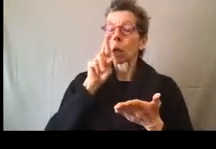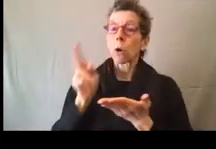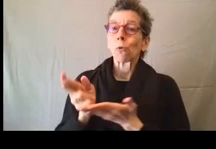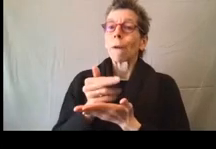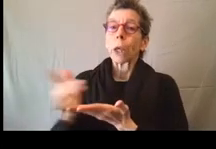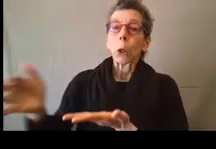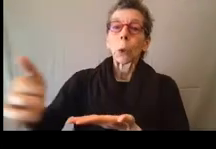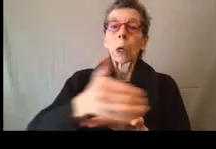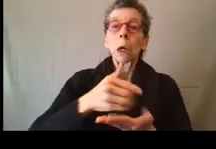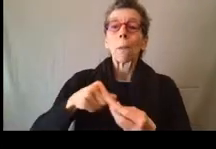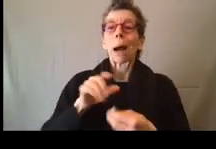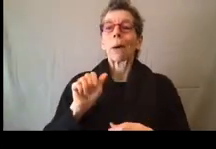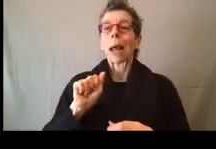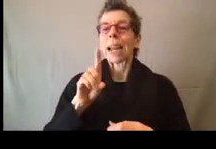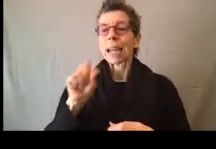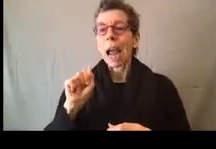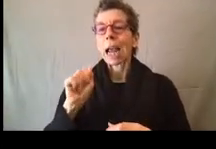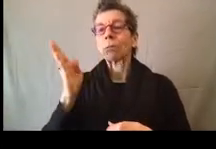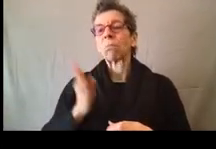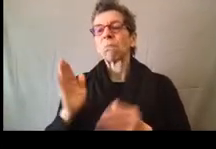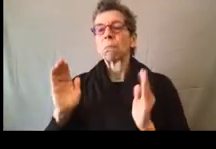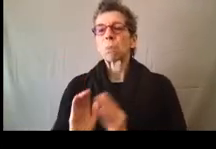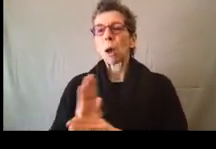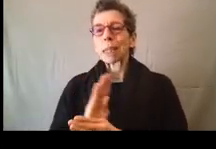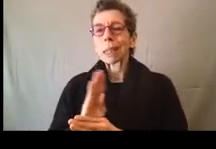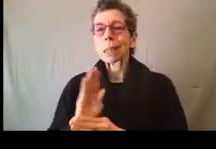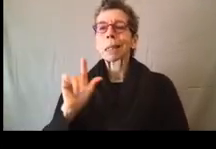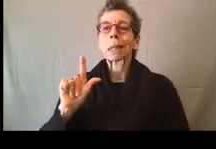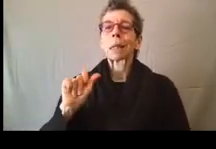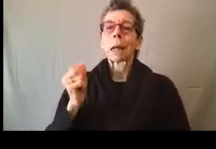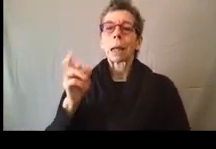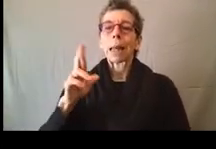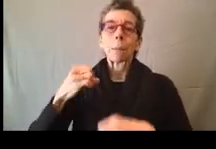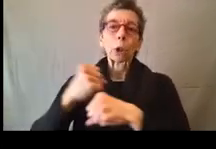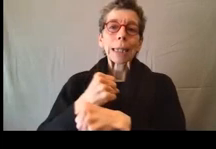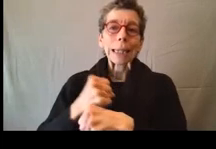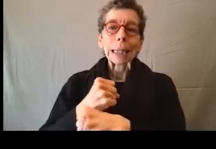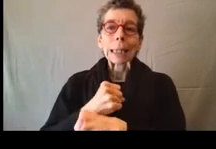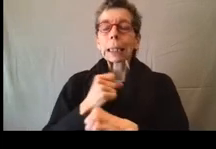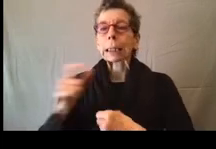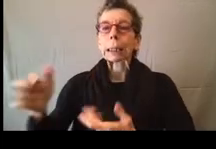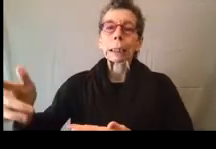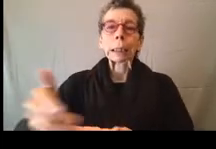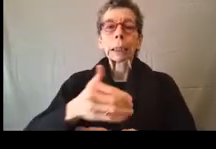We did analyses of labor statistics, small business statistics. We were able to look